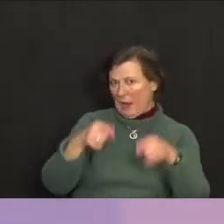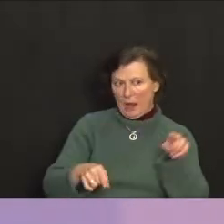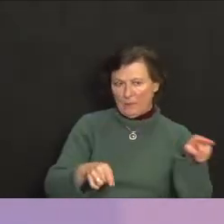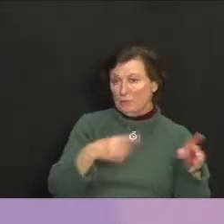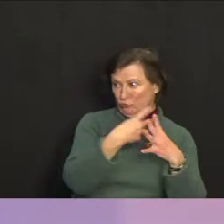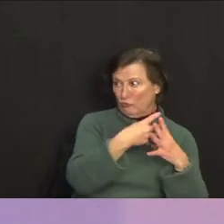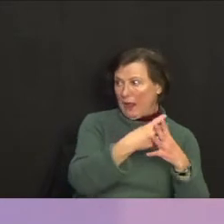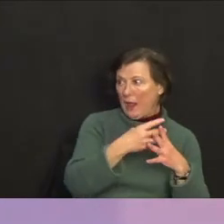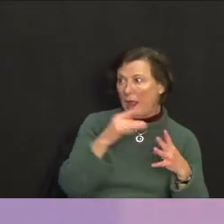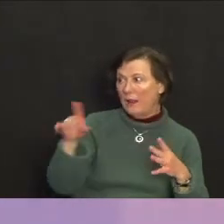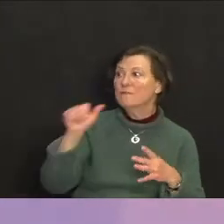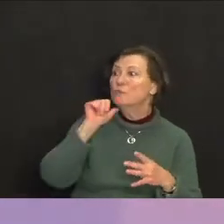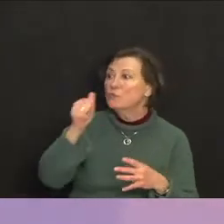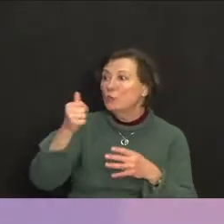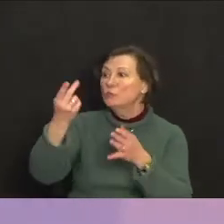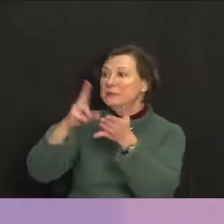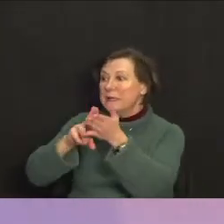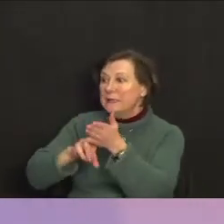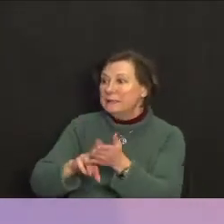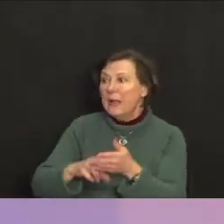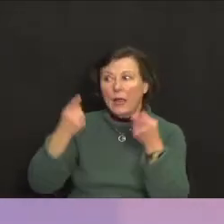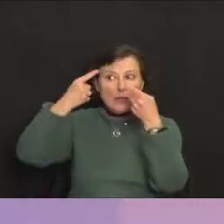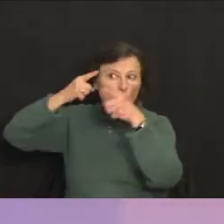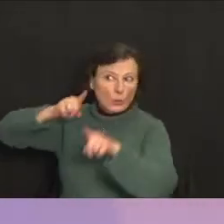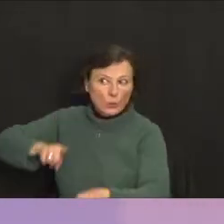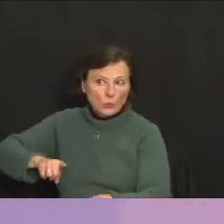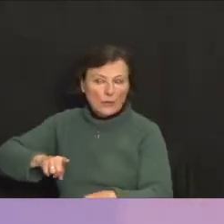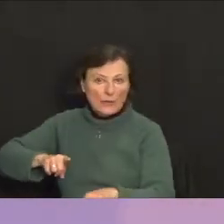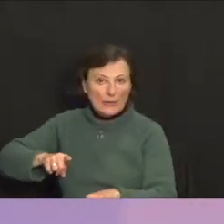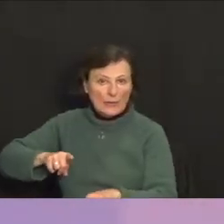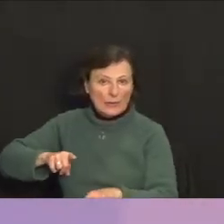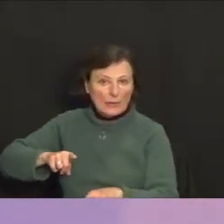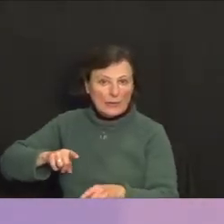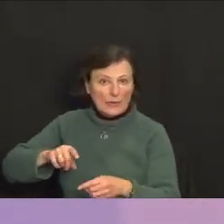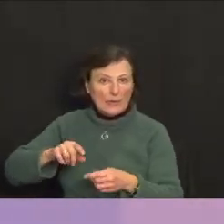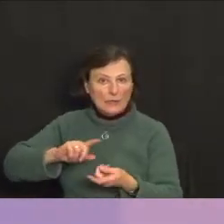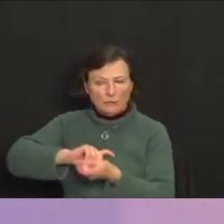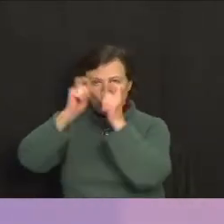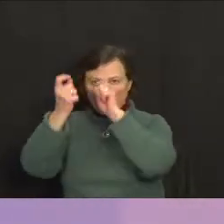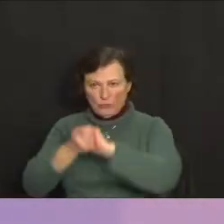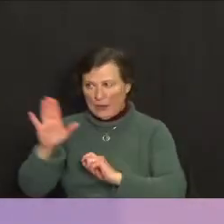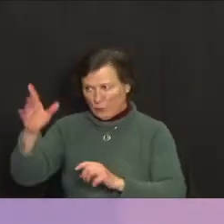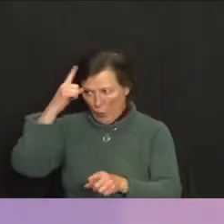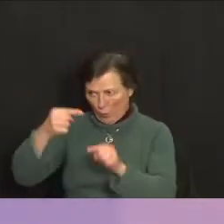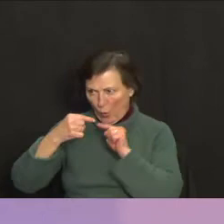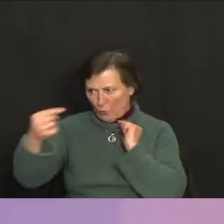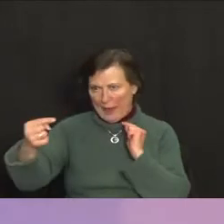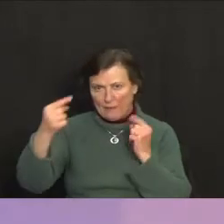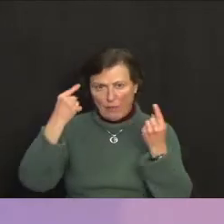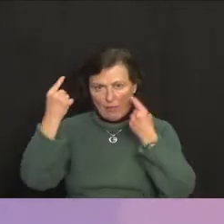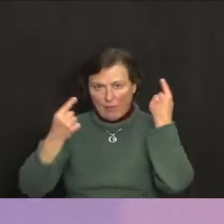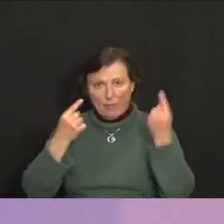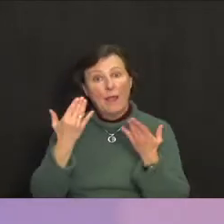an agreement renouncing these radical thoughts. You may have heard that our ministers today are